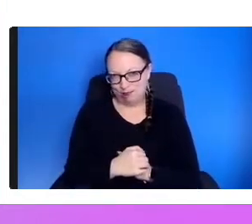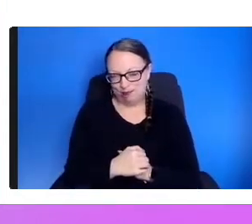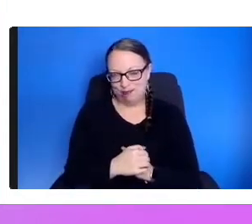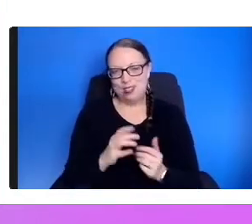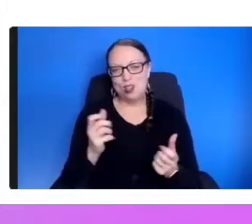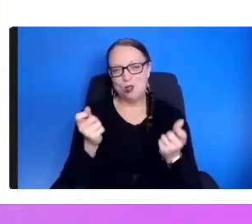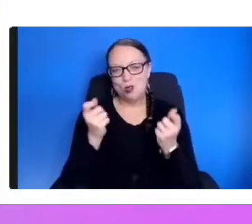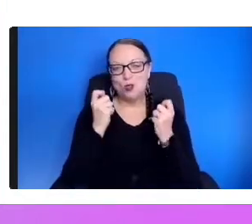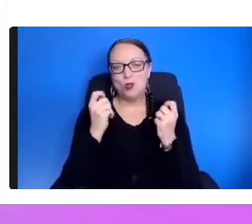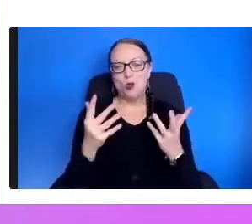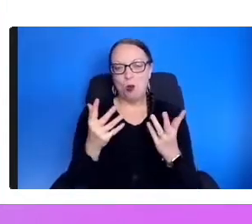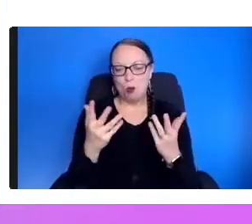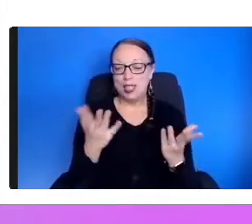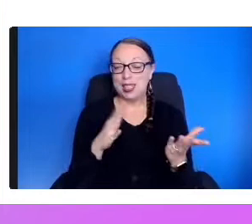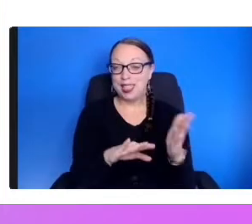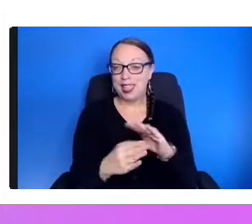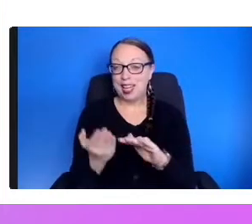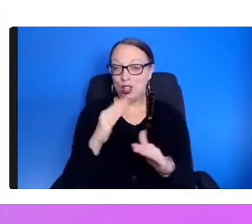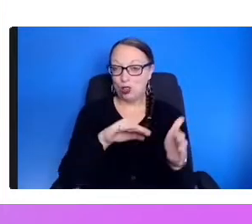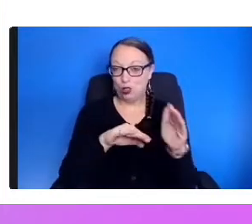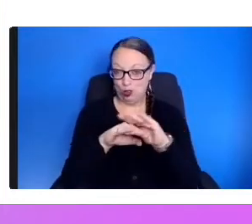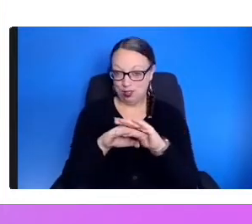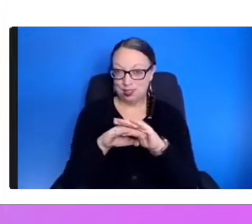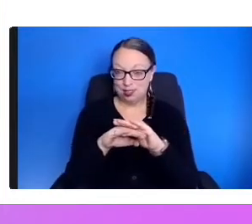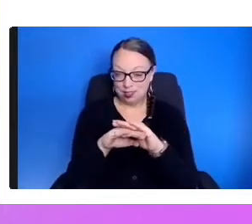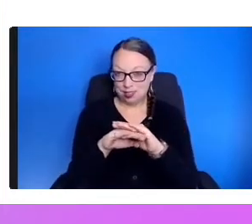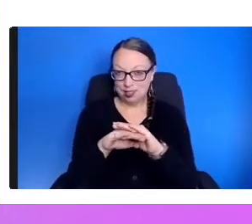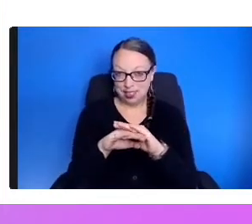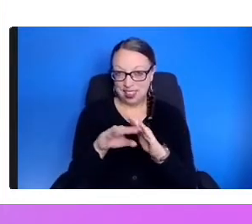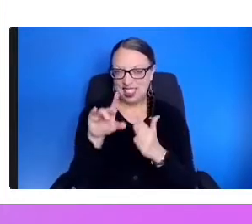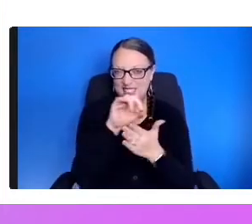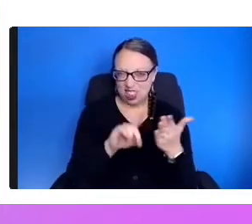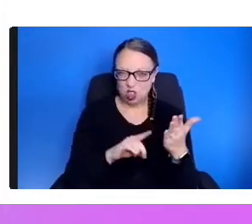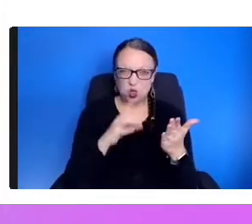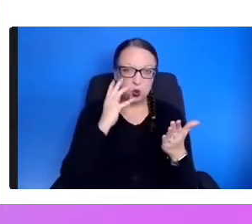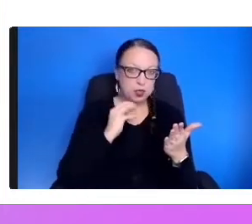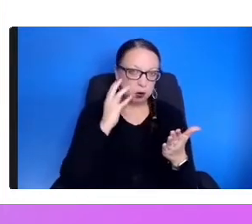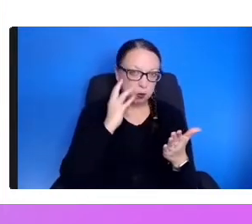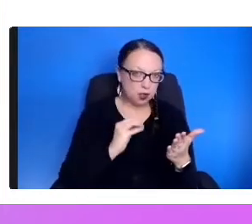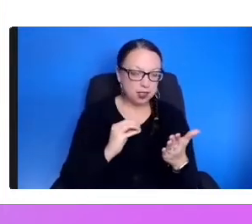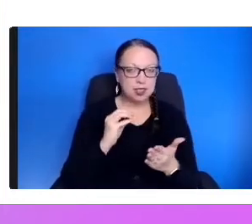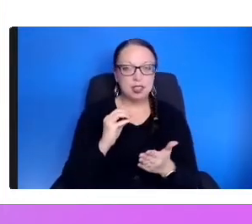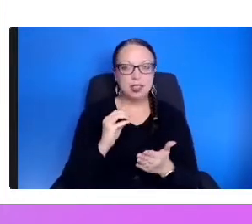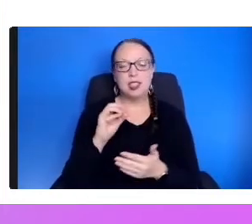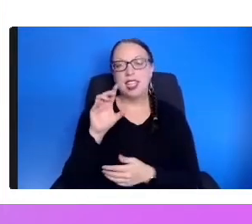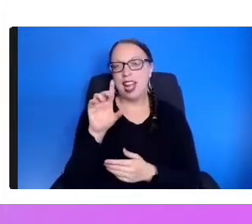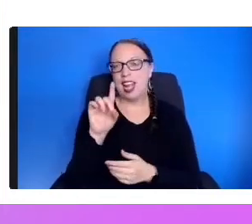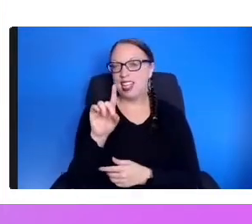of these layers in digital experiences because digital is always moving,